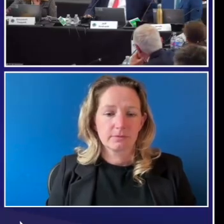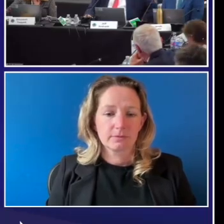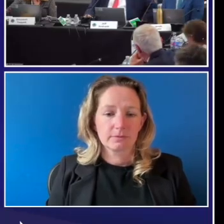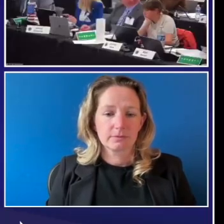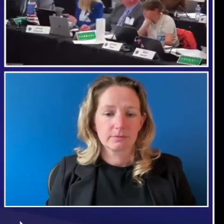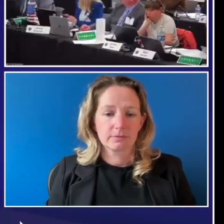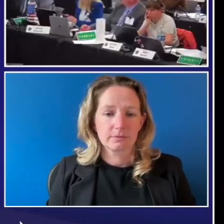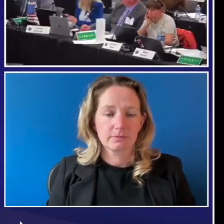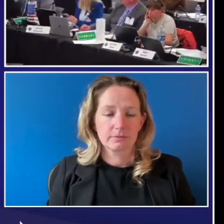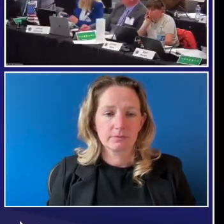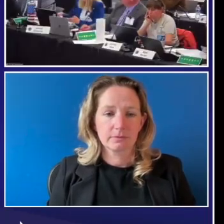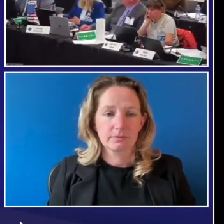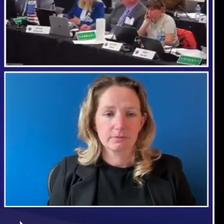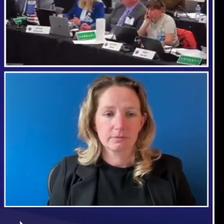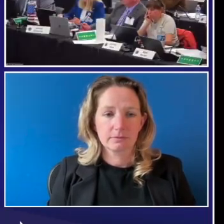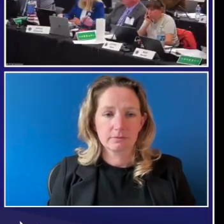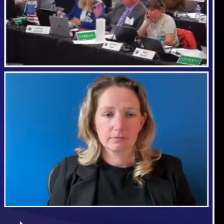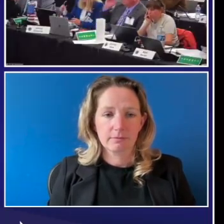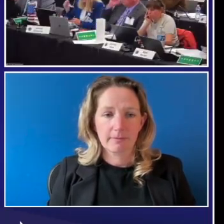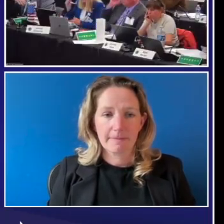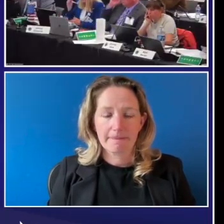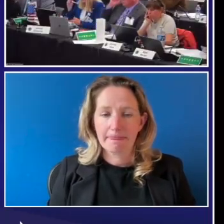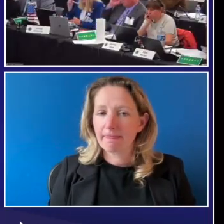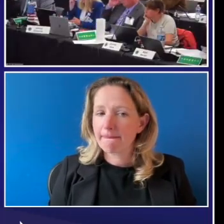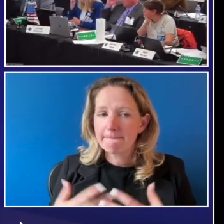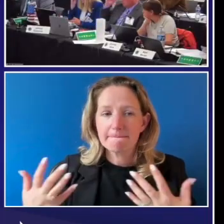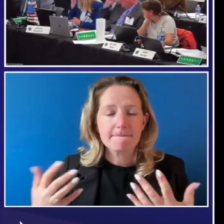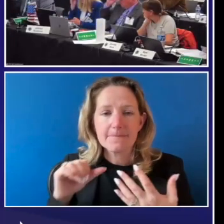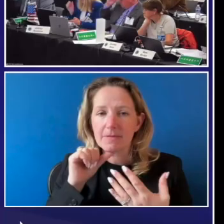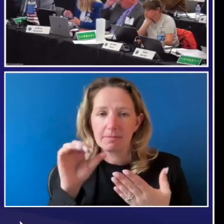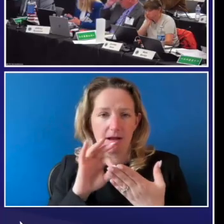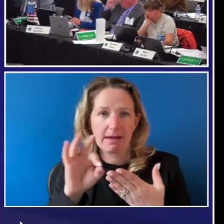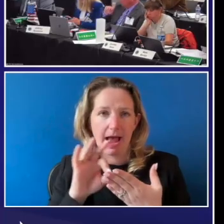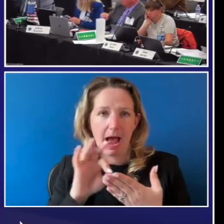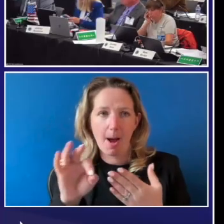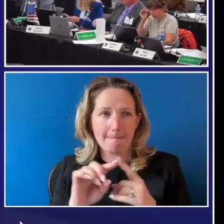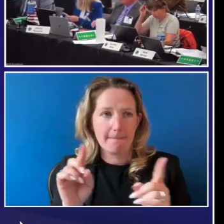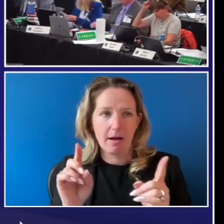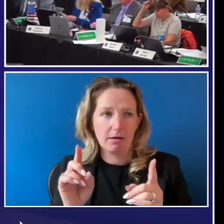You require, I'm not sure how many, I haven't counted how many, uh, things that they may provide.